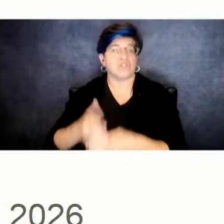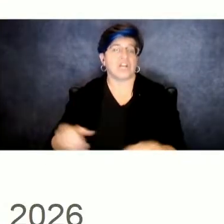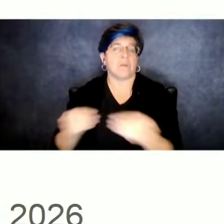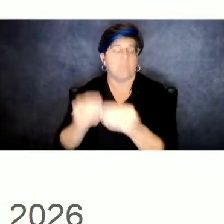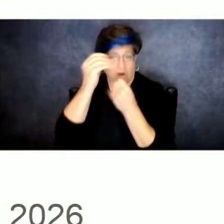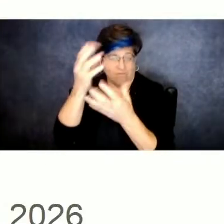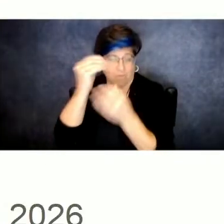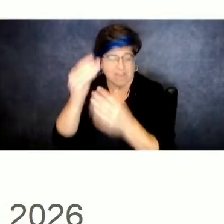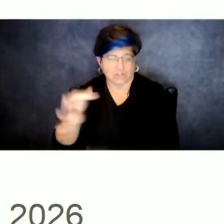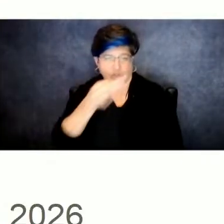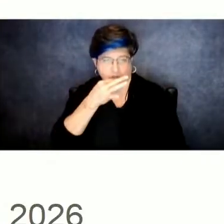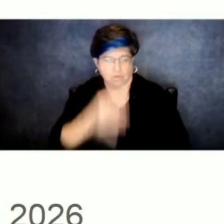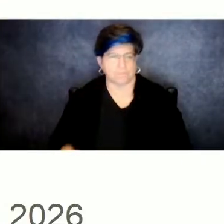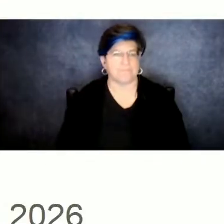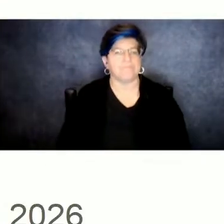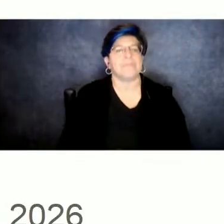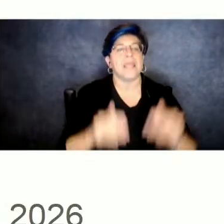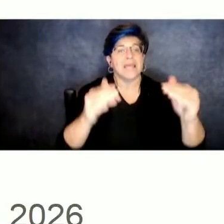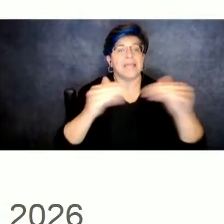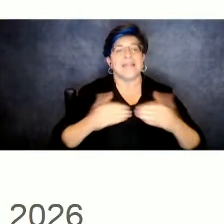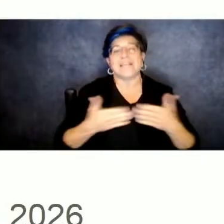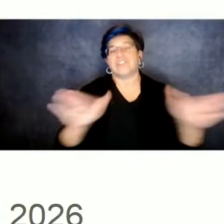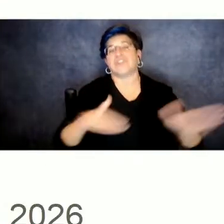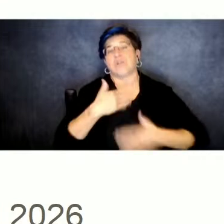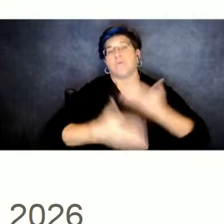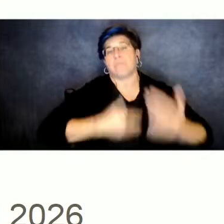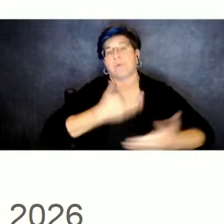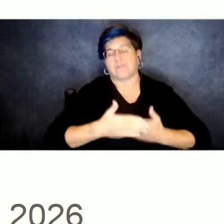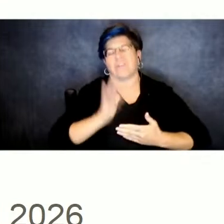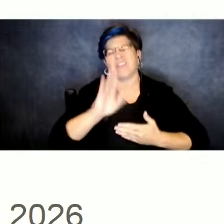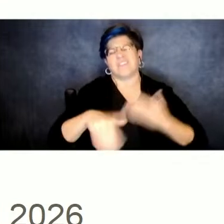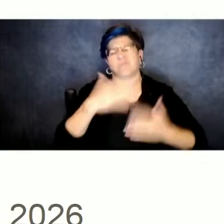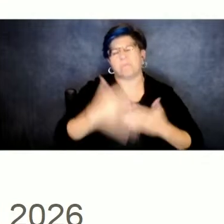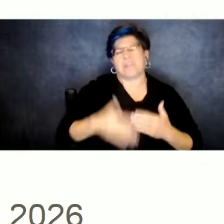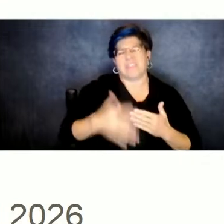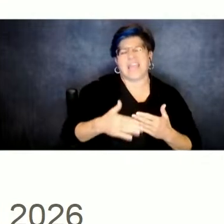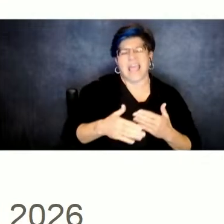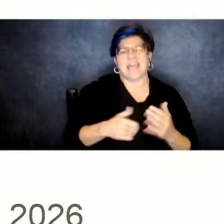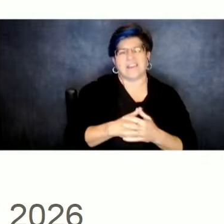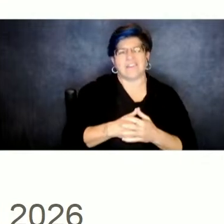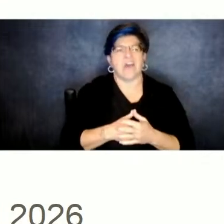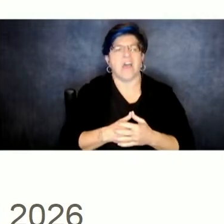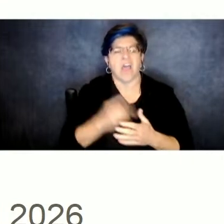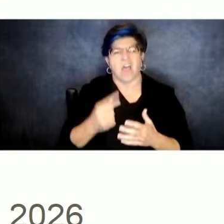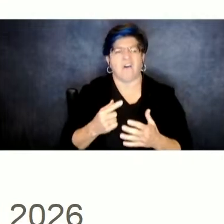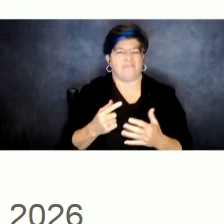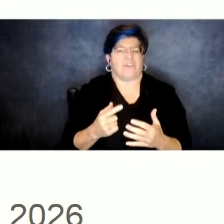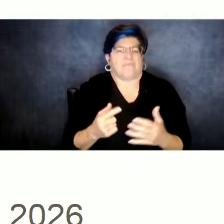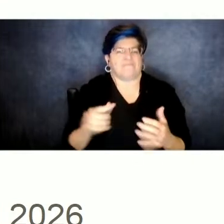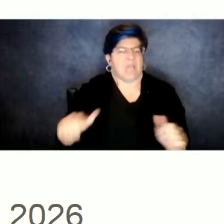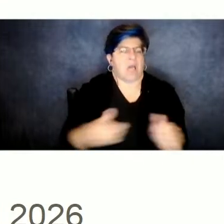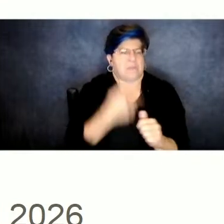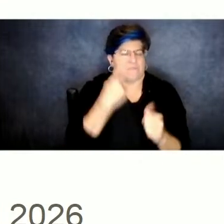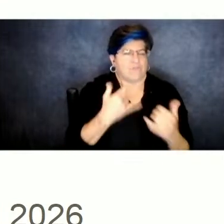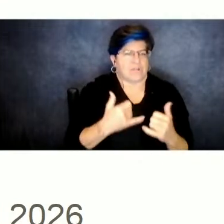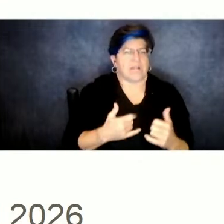SCOTT AND THE TEAM WILL SHARE MORE COMING UP.